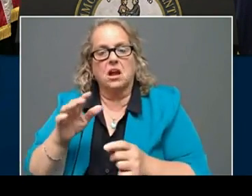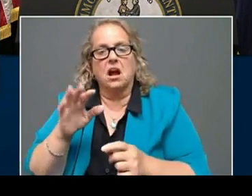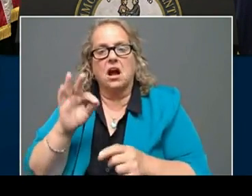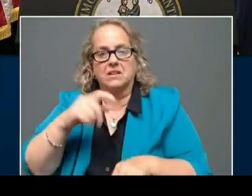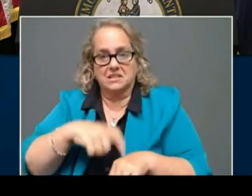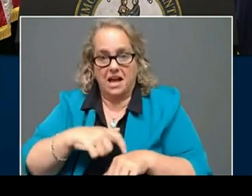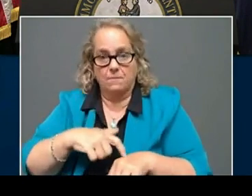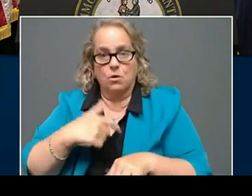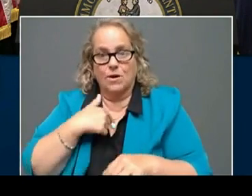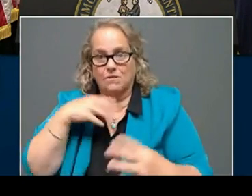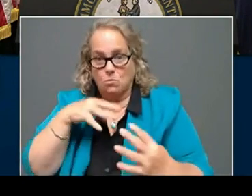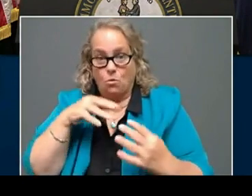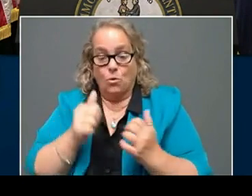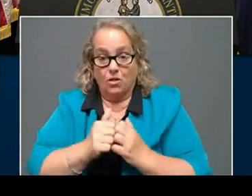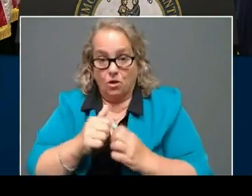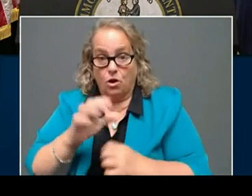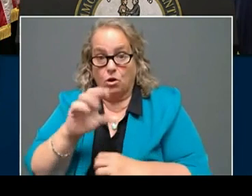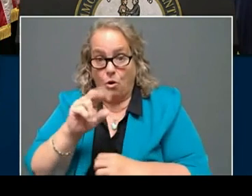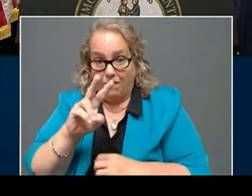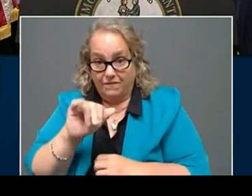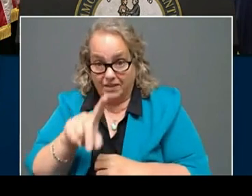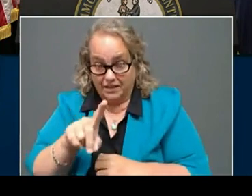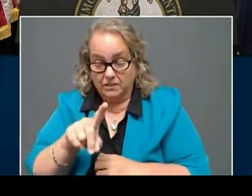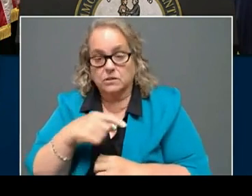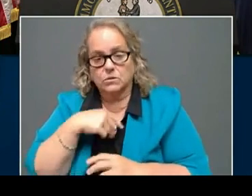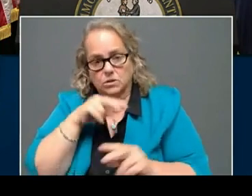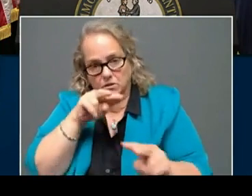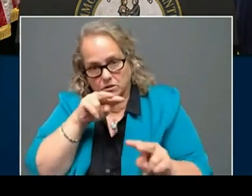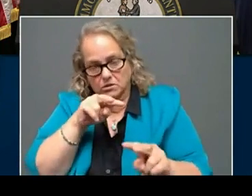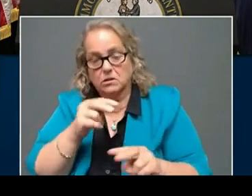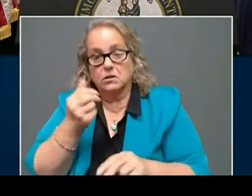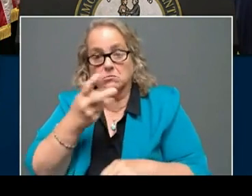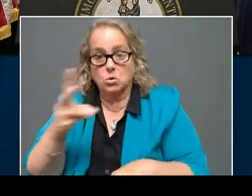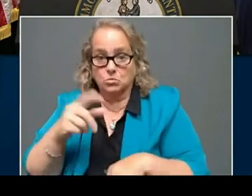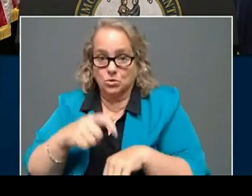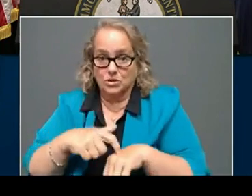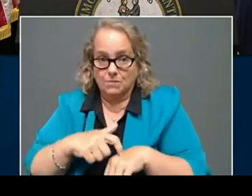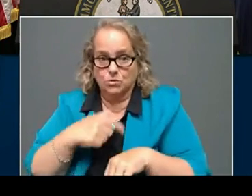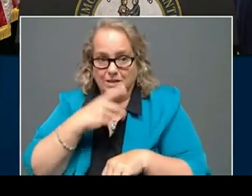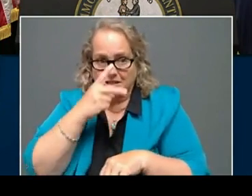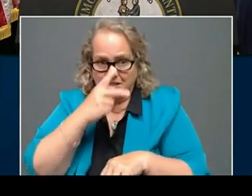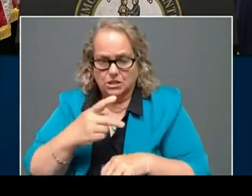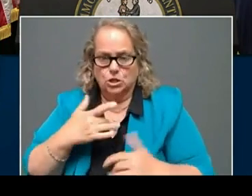with Covid. Um Multiple times we have seen concerning trends. Multiple times